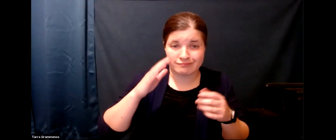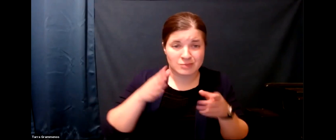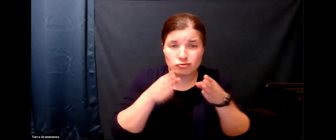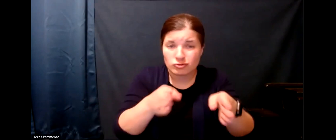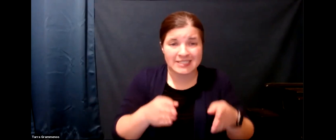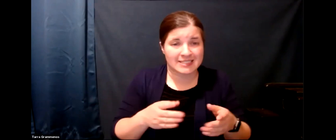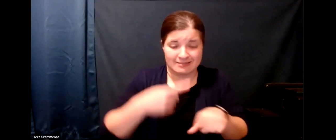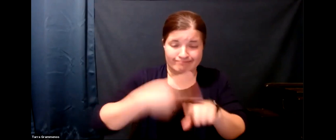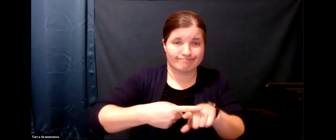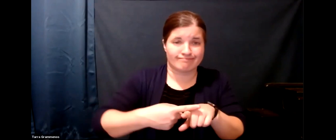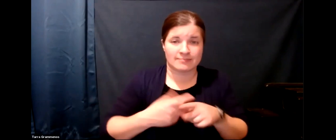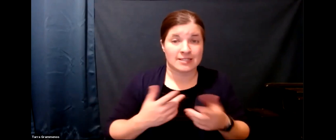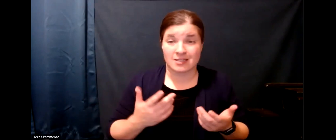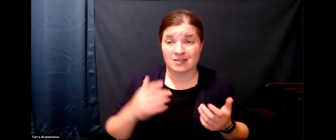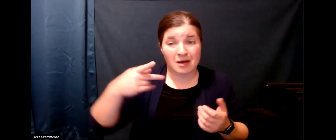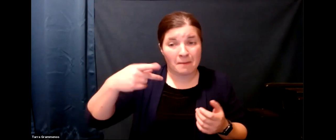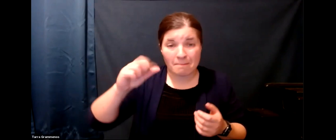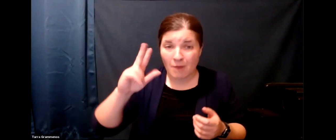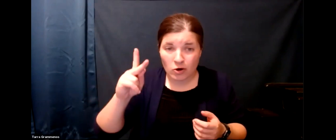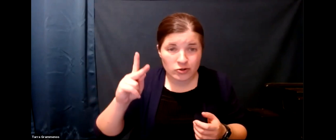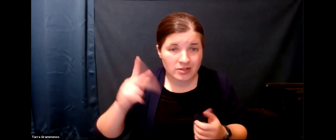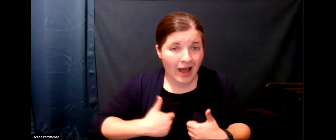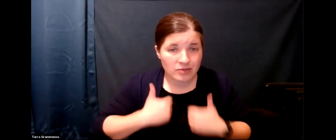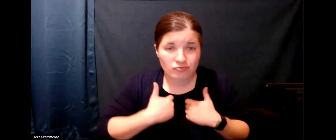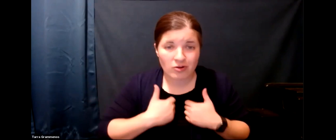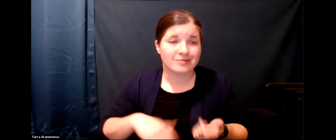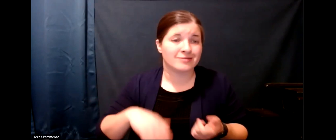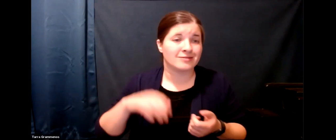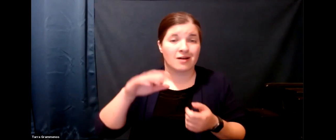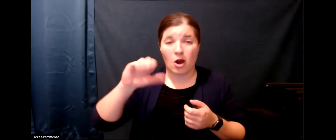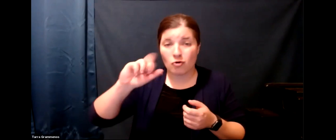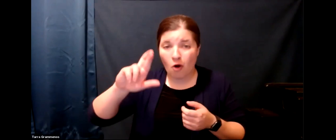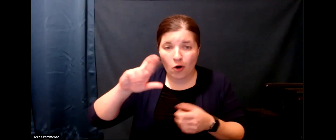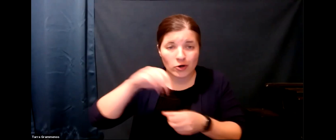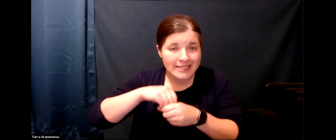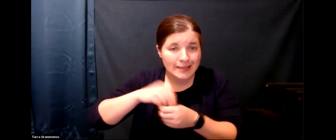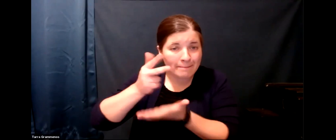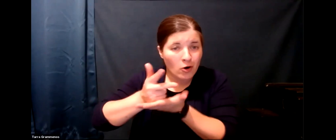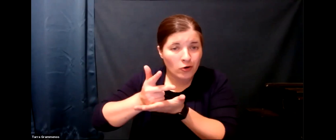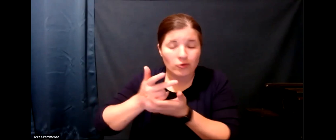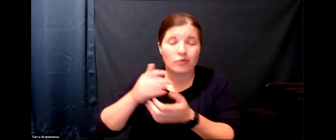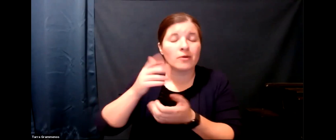So that may be in a park. Or in a car in a parking lot.